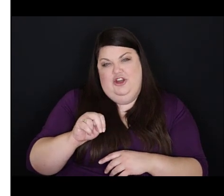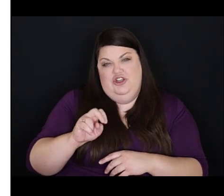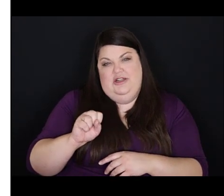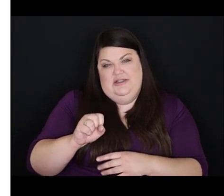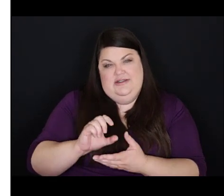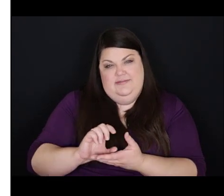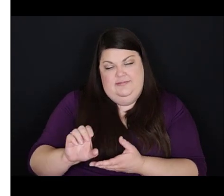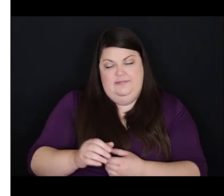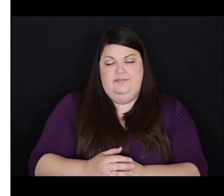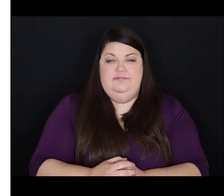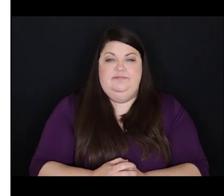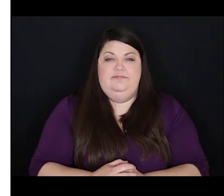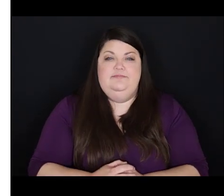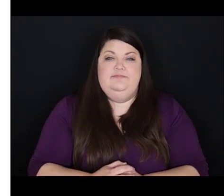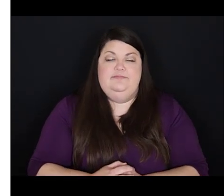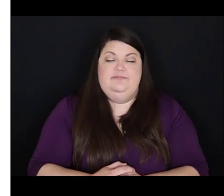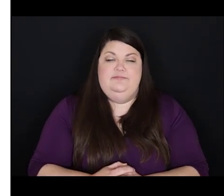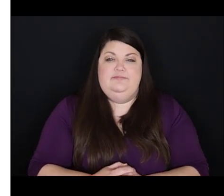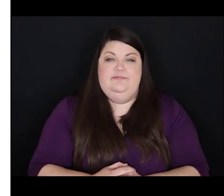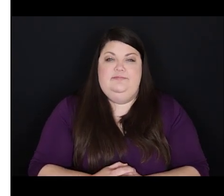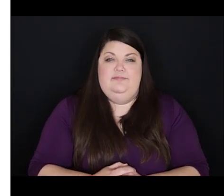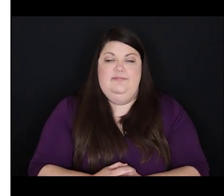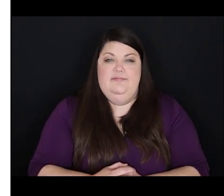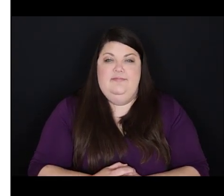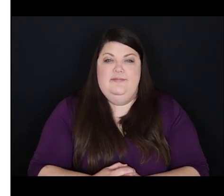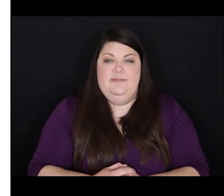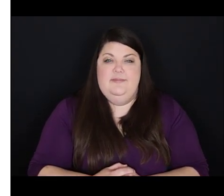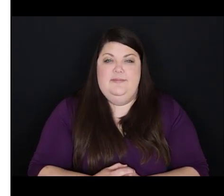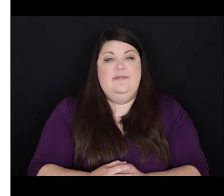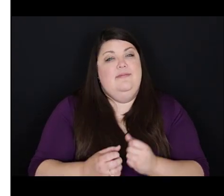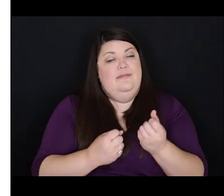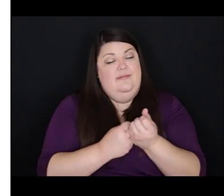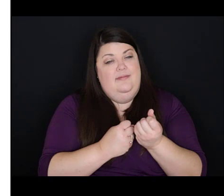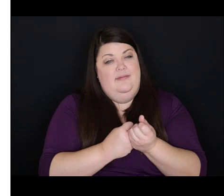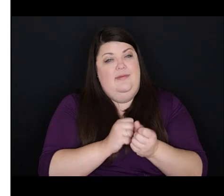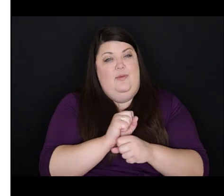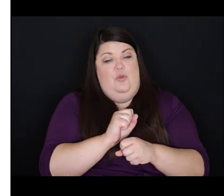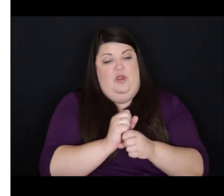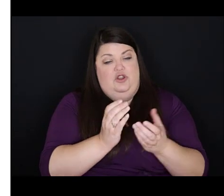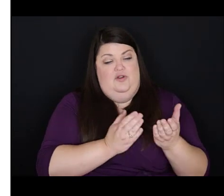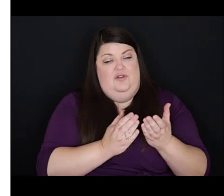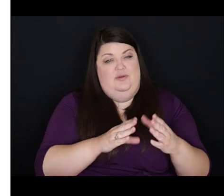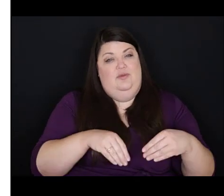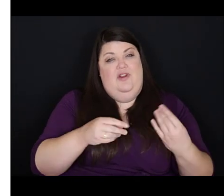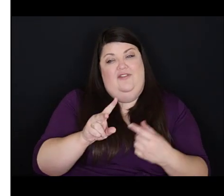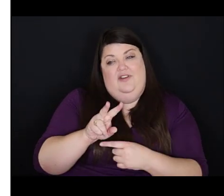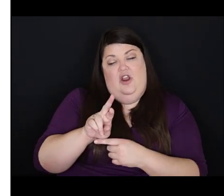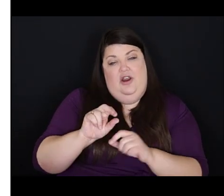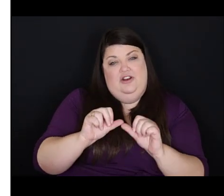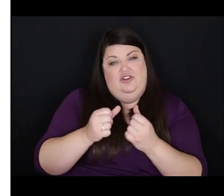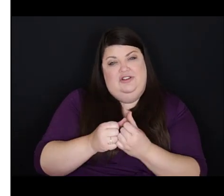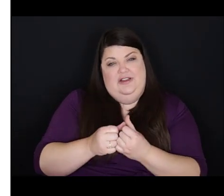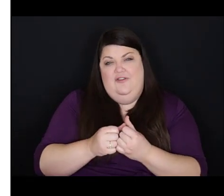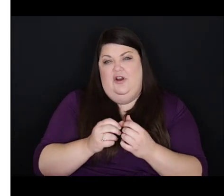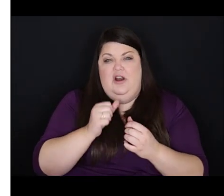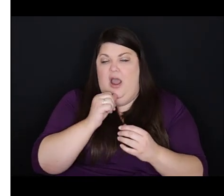Supported employment services are provided by the VR agency for a period of not more than 24 months,